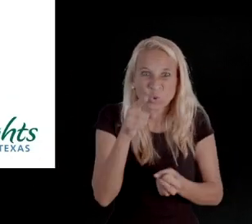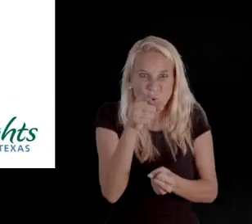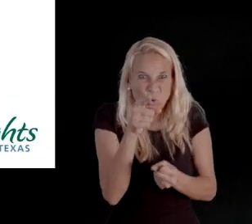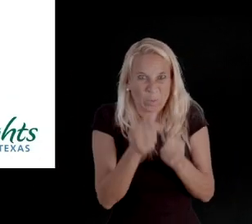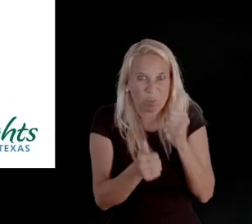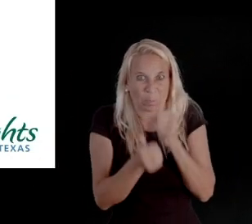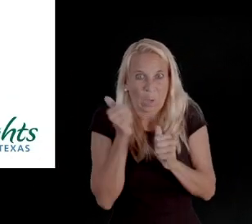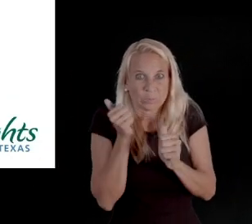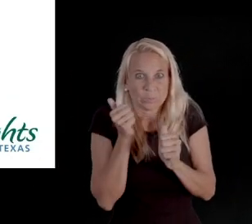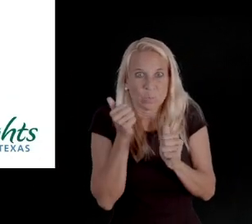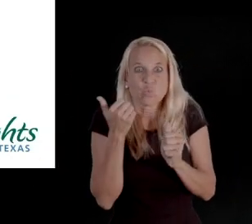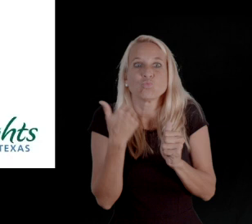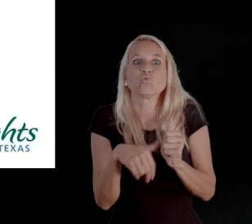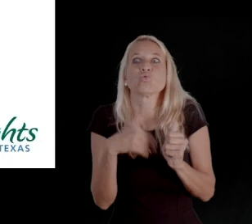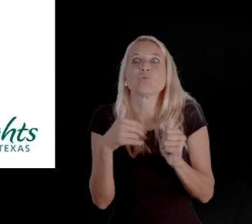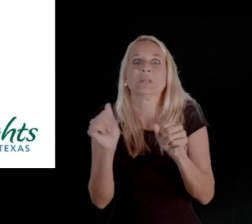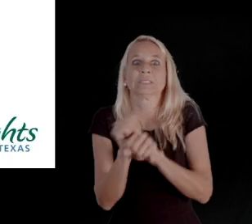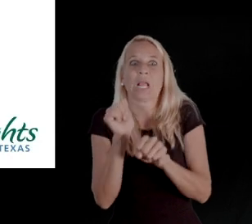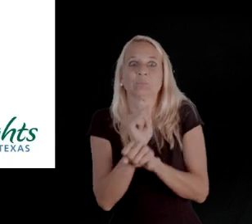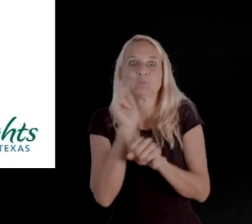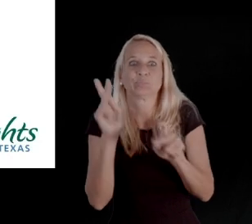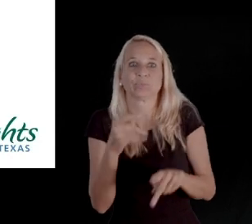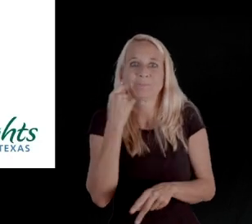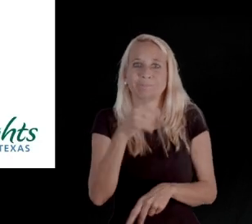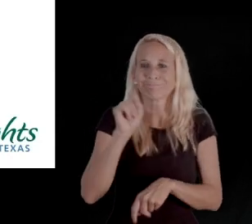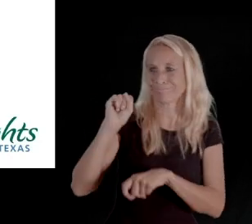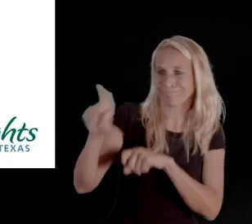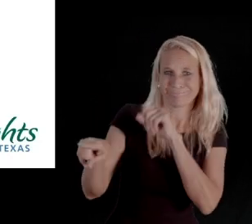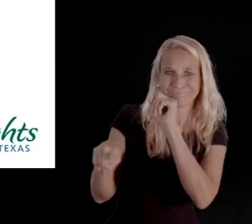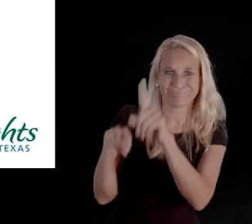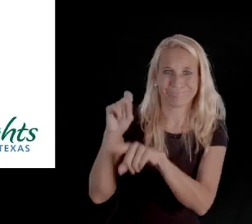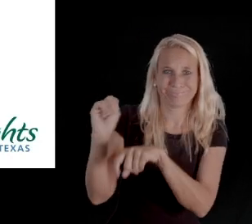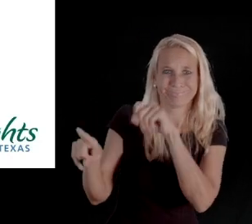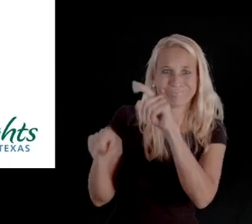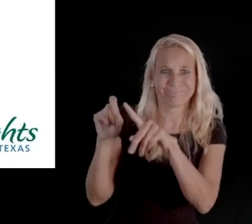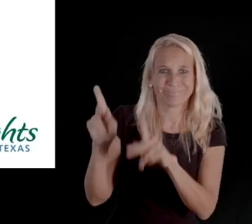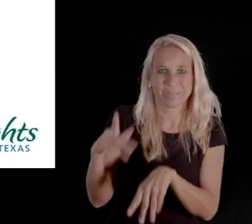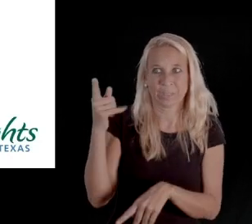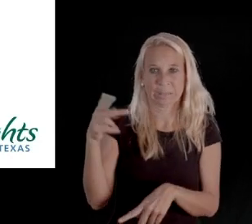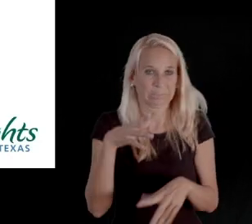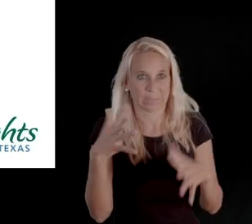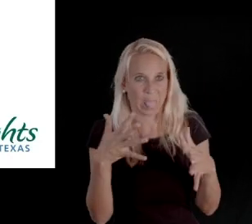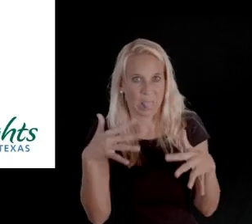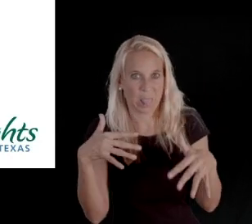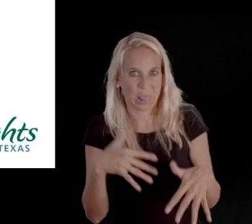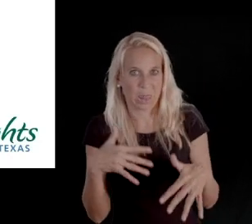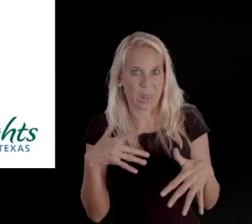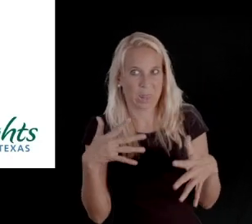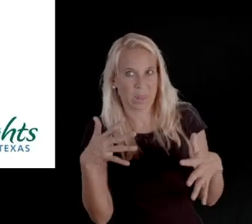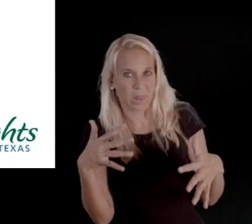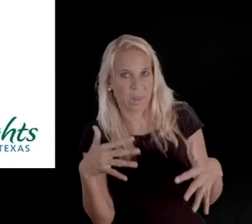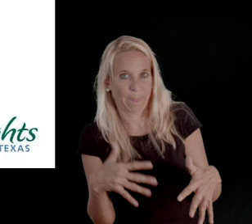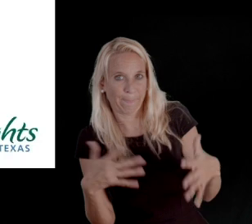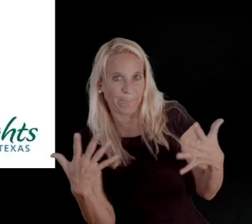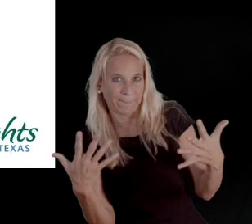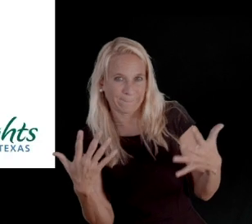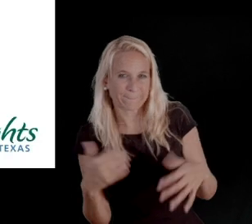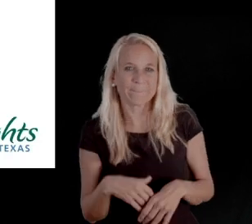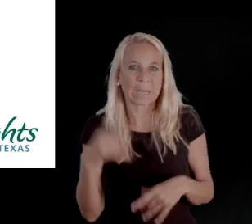You are the most dangerous person to ask any questions about or any questions to because they cannot anticipate what your answer's going to be.